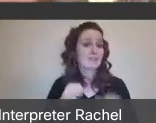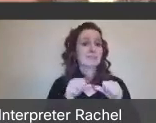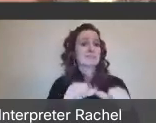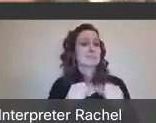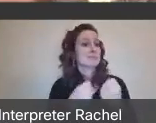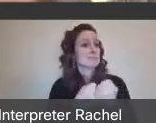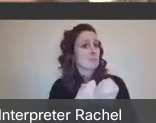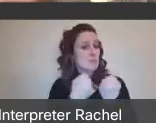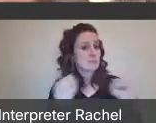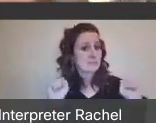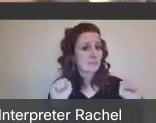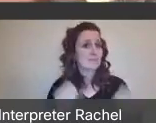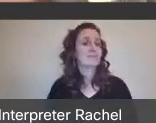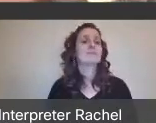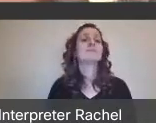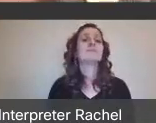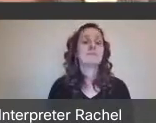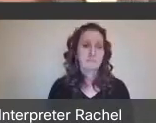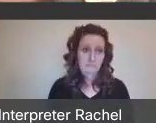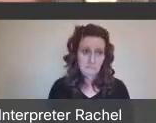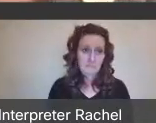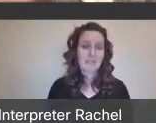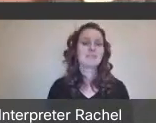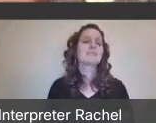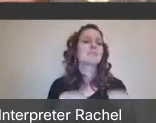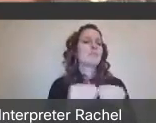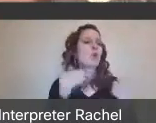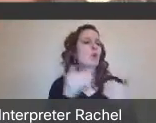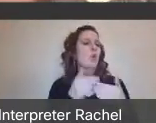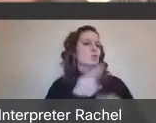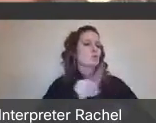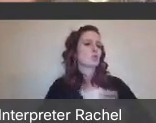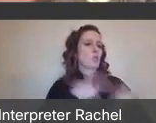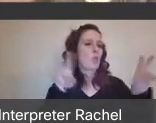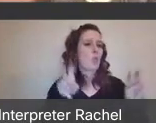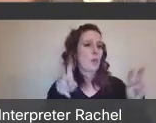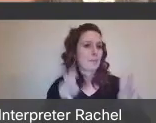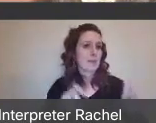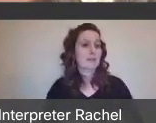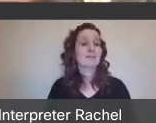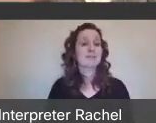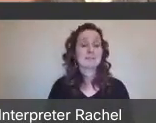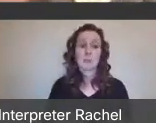can kind of get back to something a little closer to normal. So I'm just, I couldn't be happier about this.